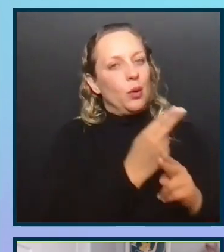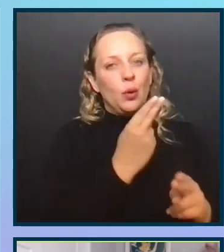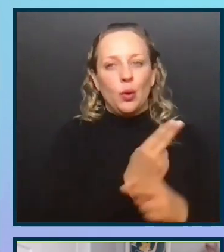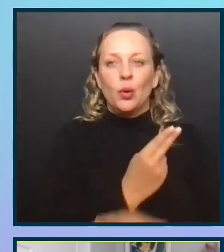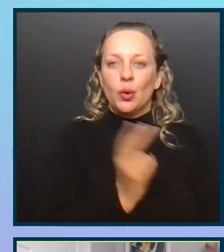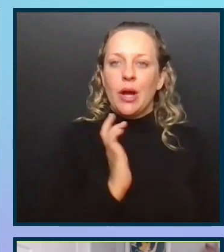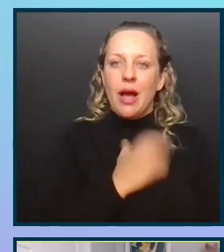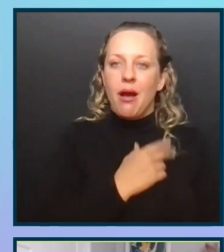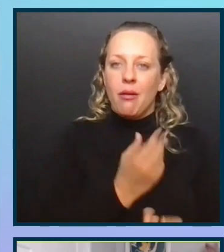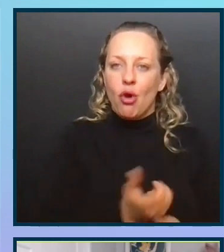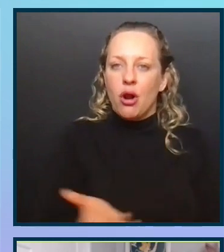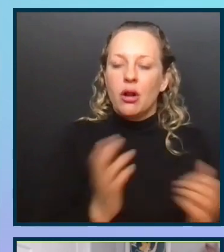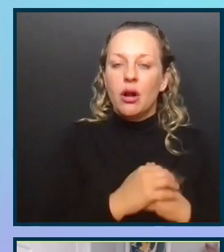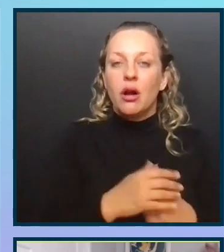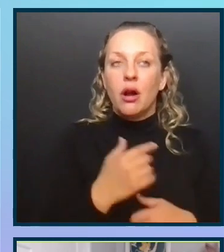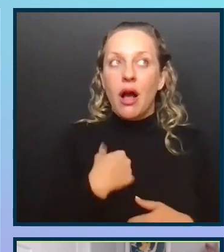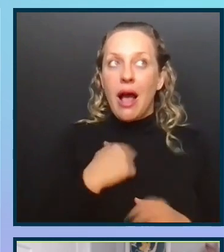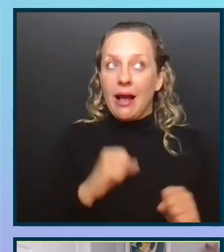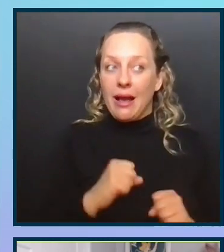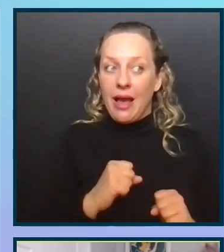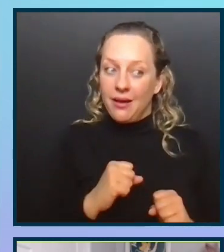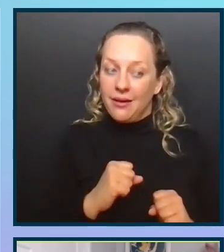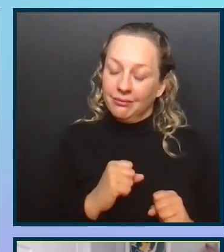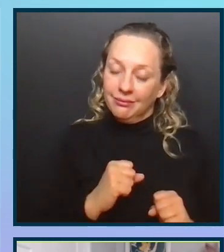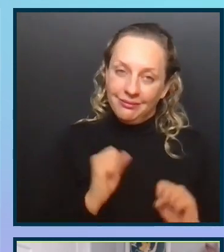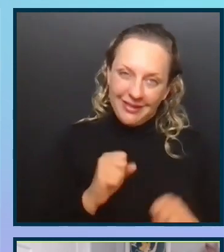I believe if I can do this, honestly, anybody can do this.